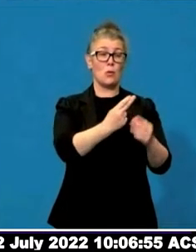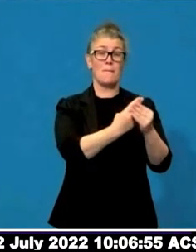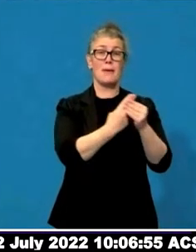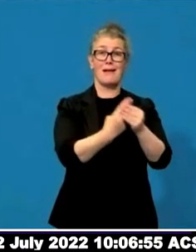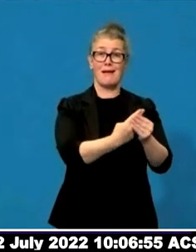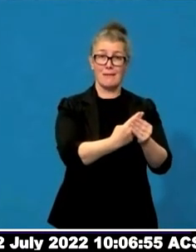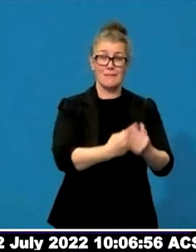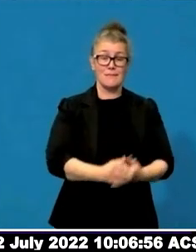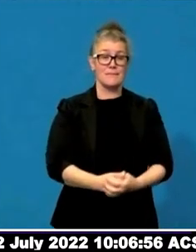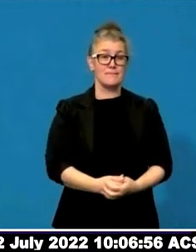Em is nodding.